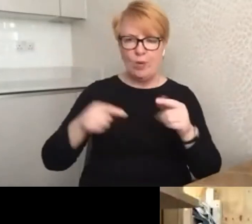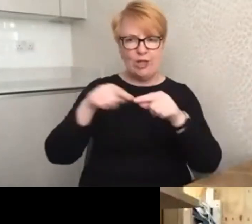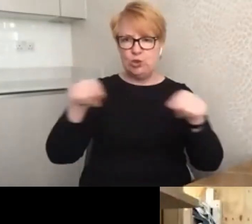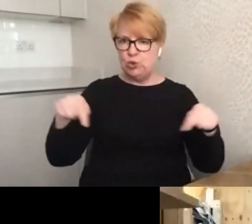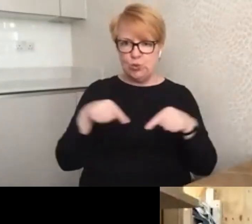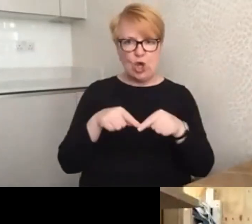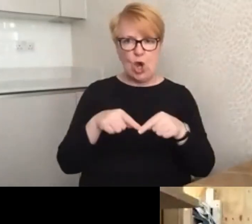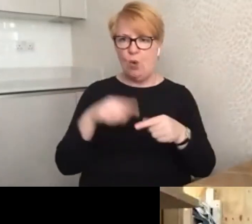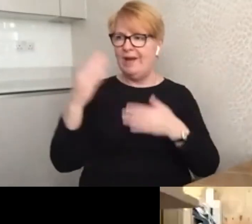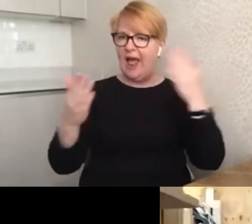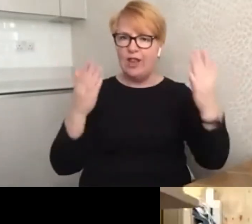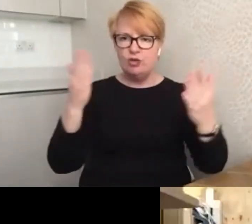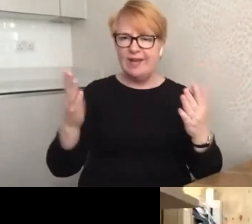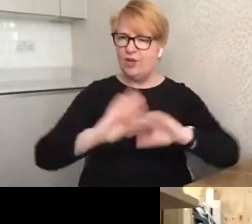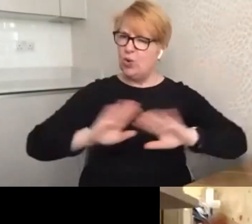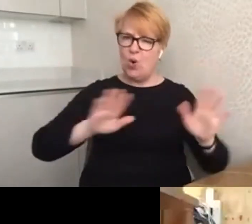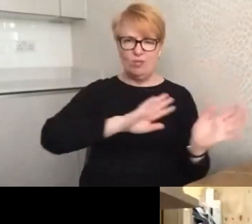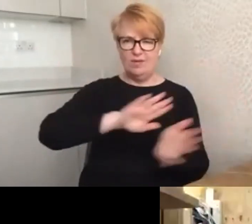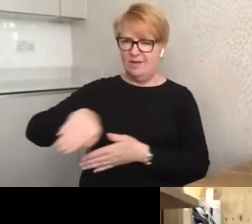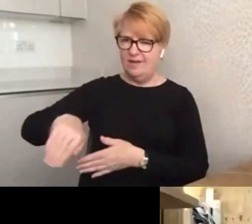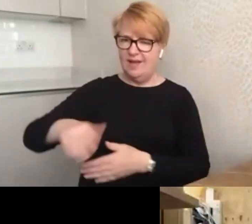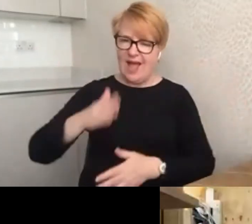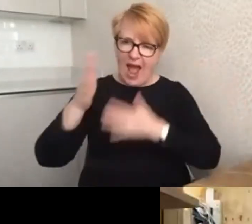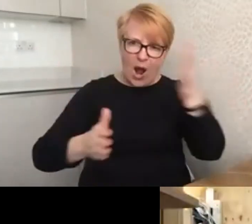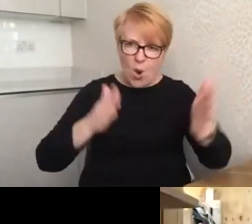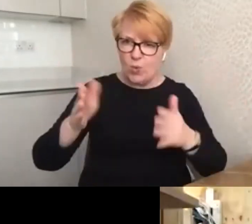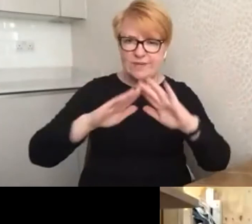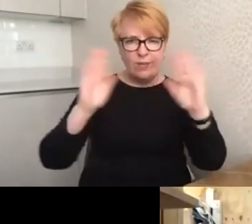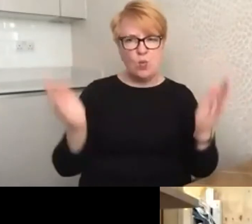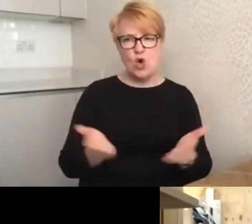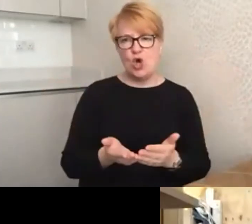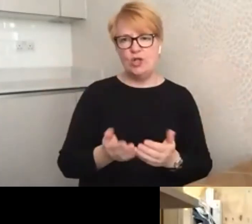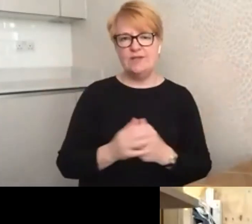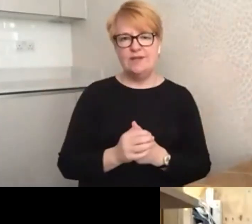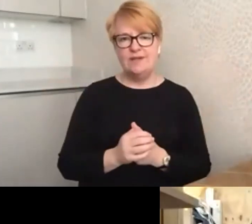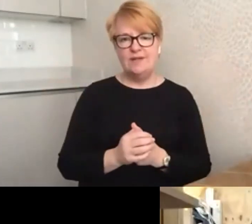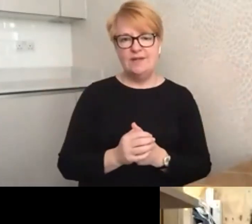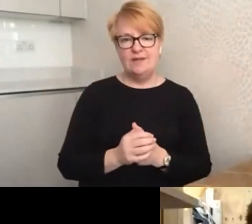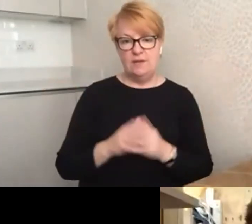what does it mean to put artists in society? And the work that they did, which was